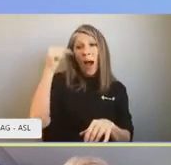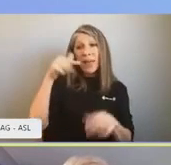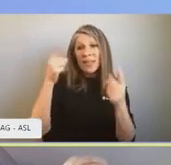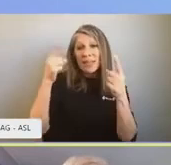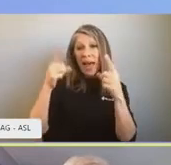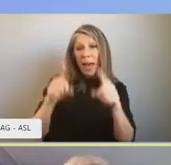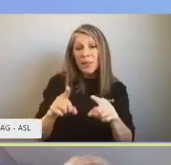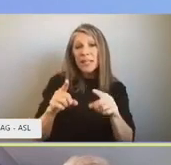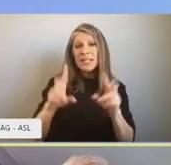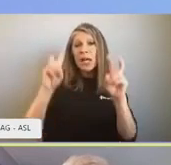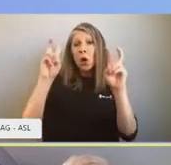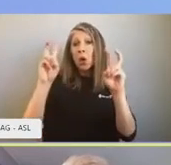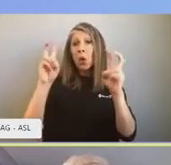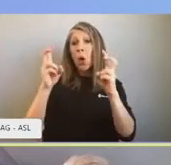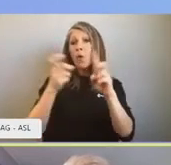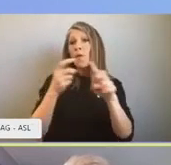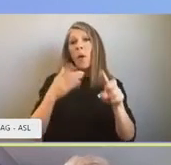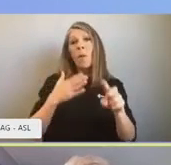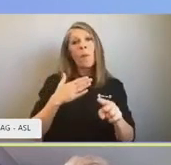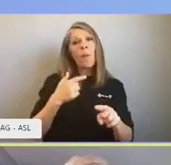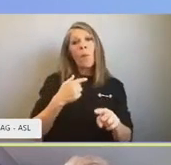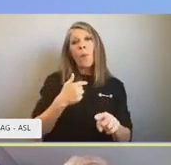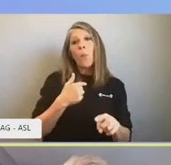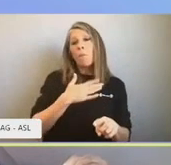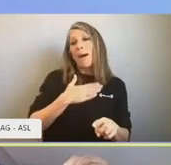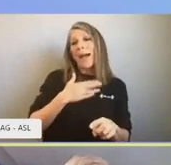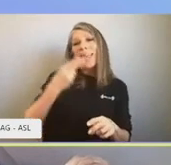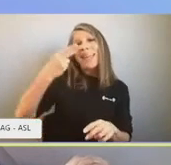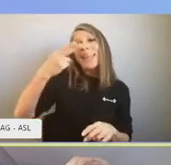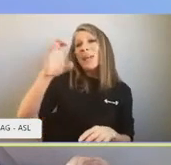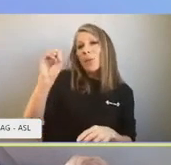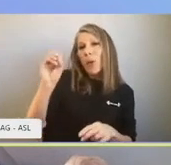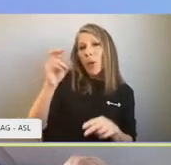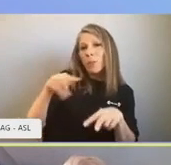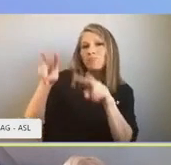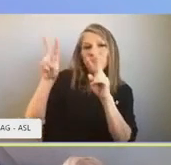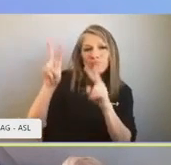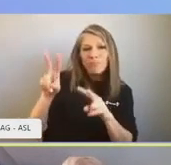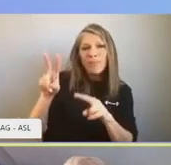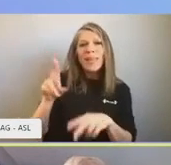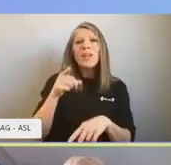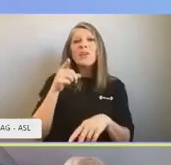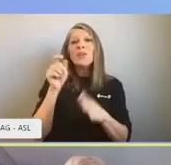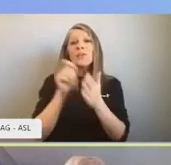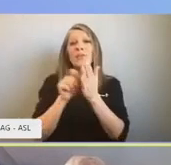lockstep but together through the system. And I think part of happened is why this because of a quote